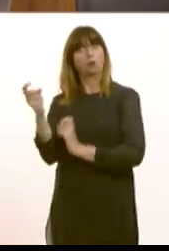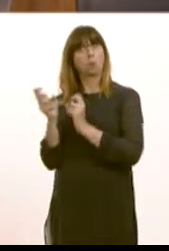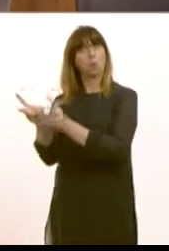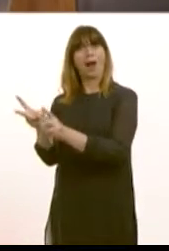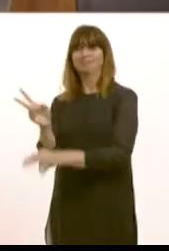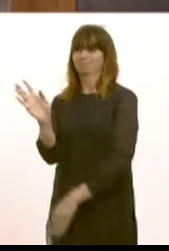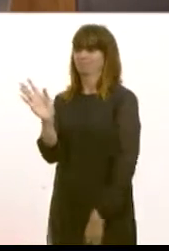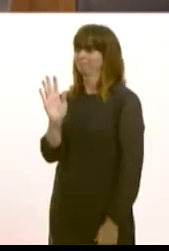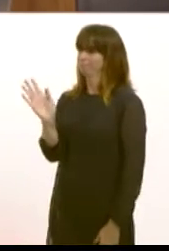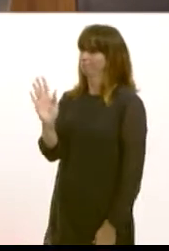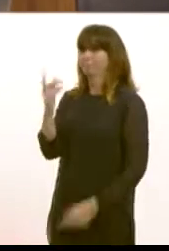more and more GPs want to be salaried.